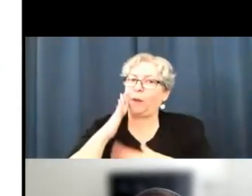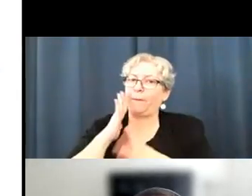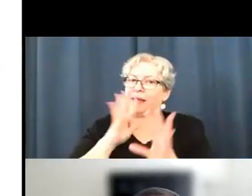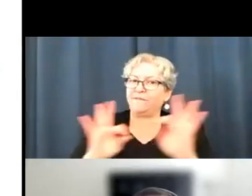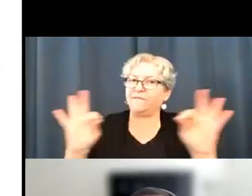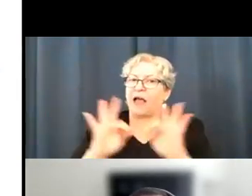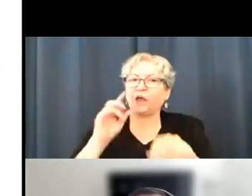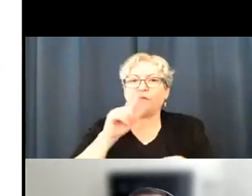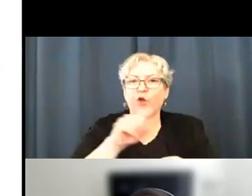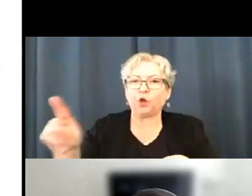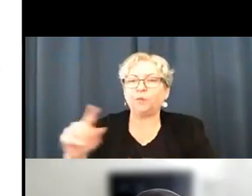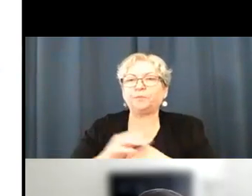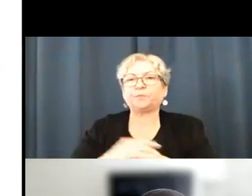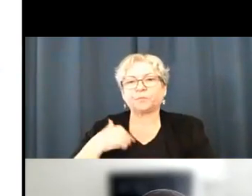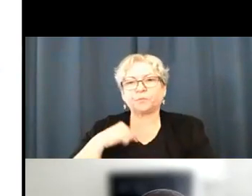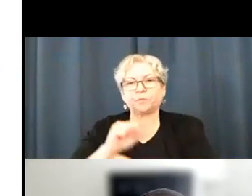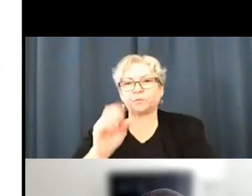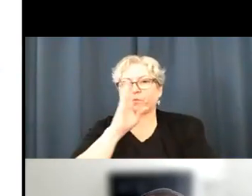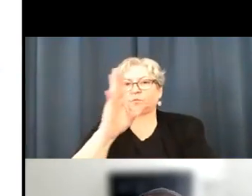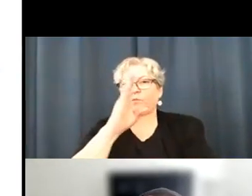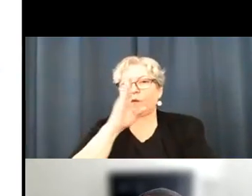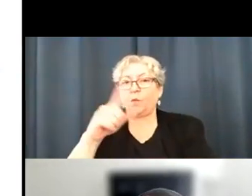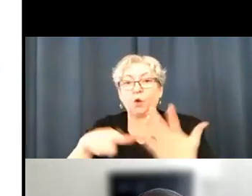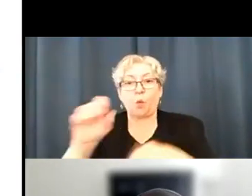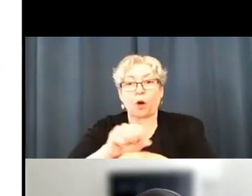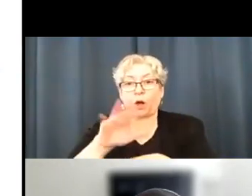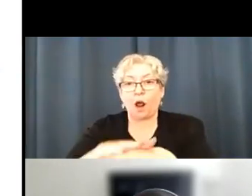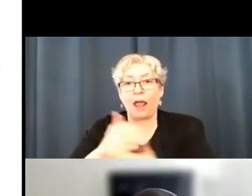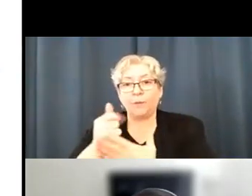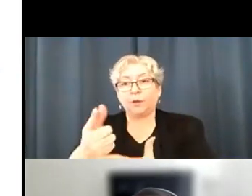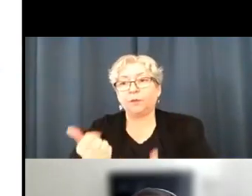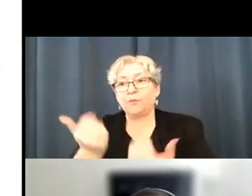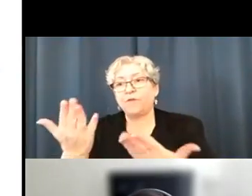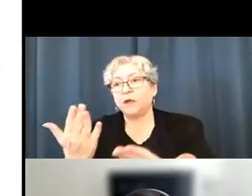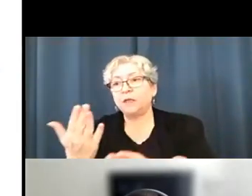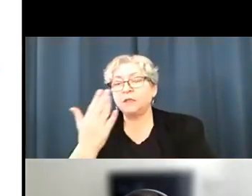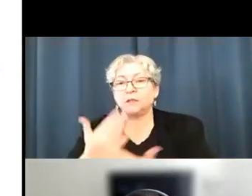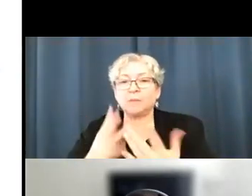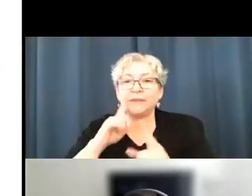is we can work directly with what you're working on, help provide you some perspective exactly